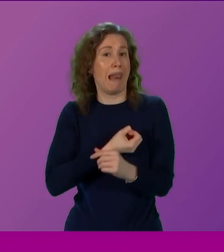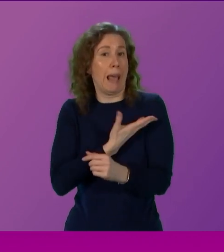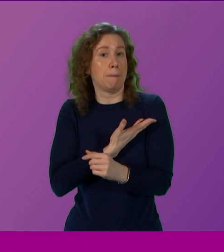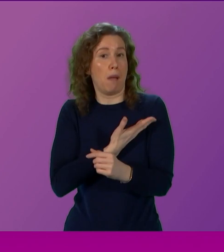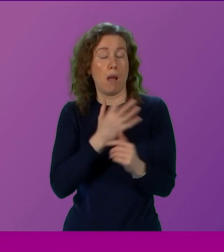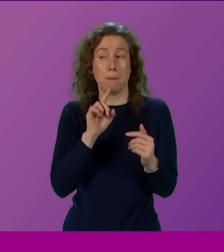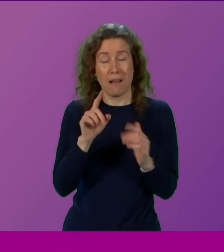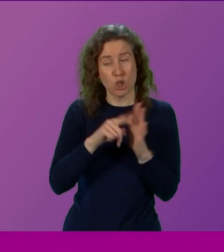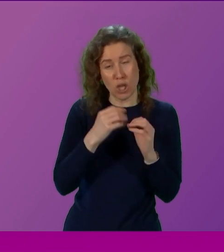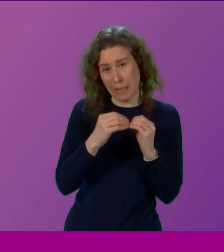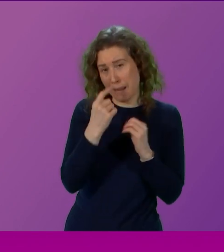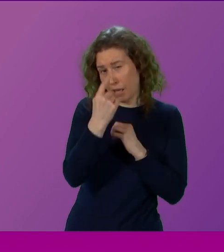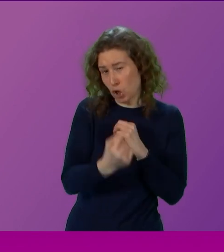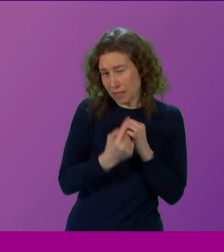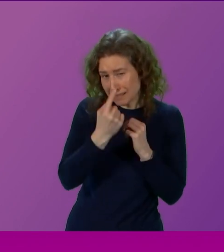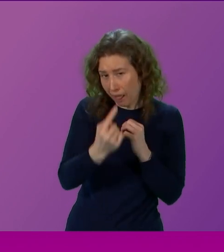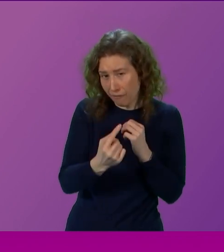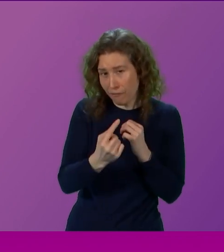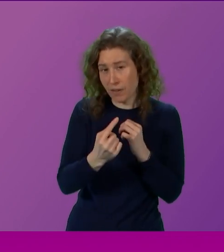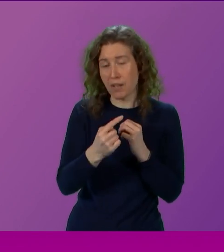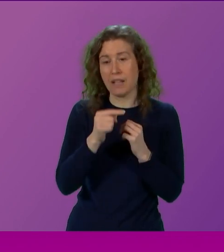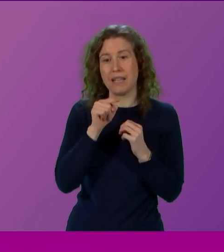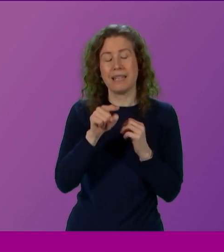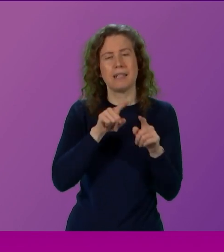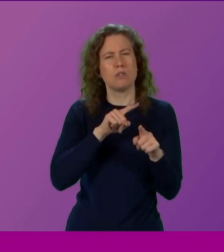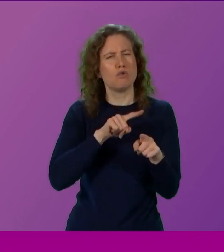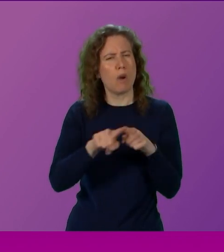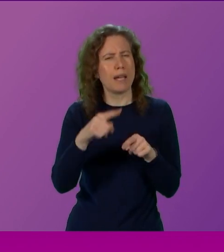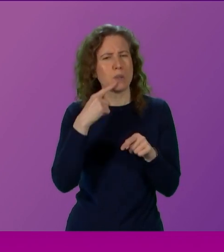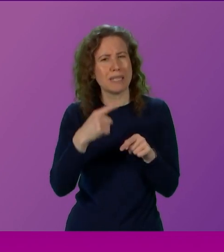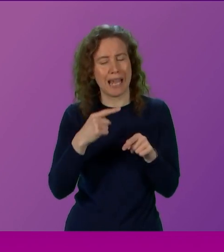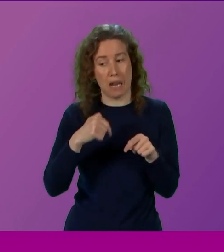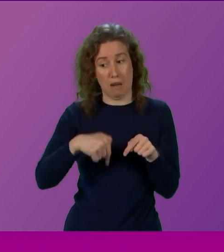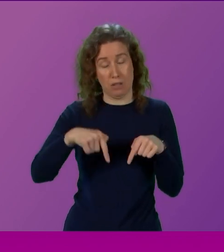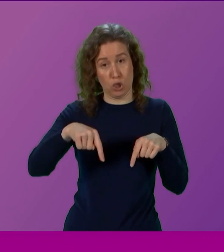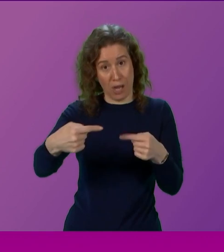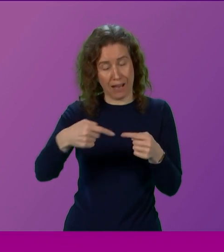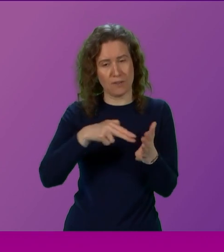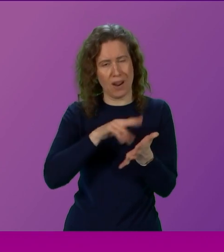but Jackie Baillie is trying to suggest that the challenges in our national health service